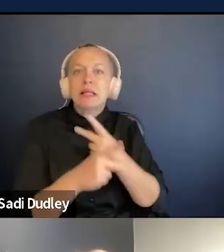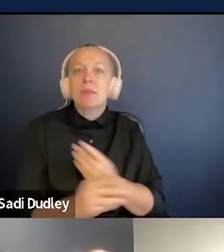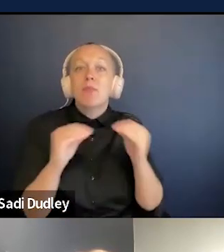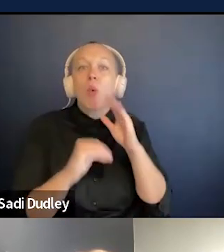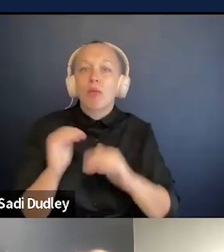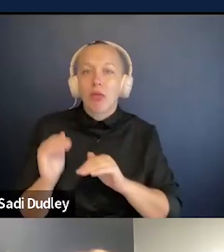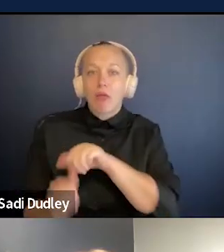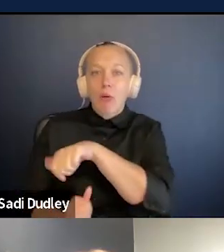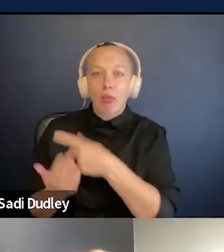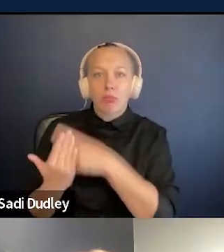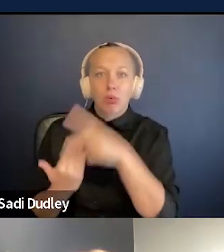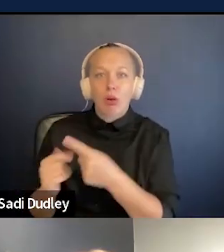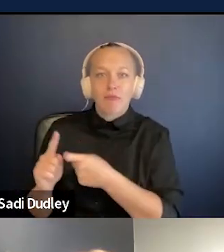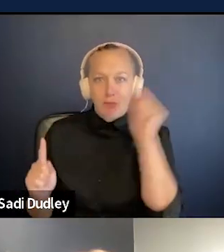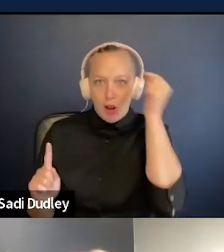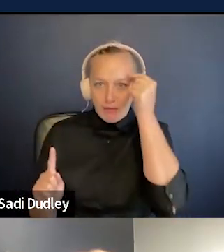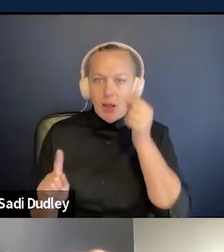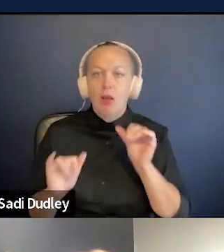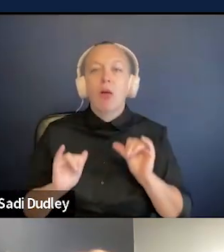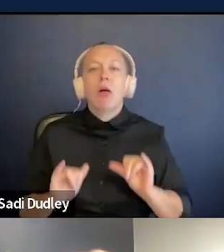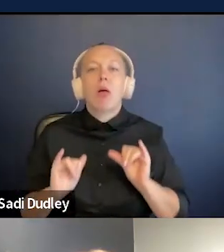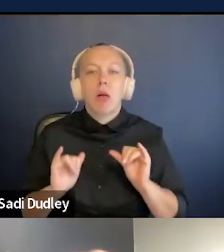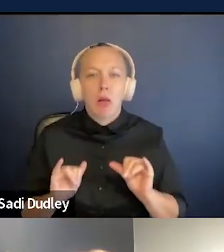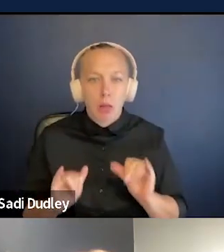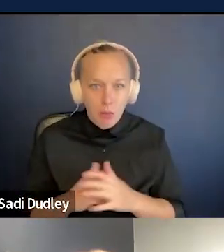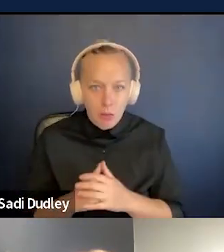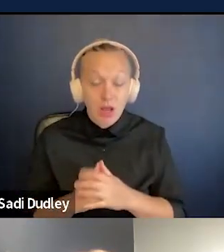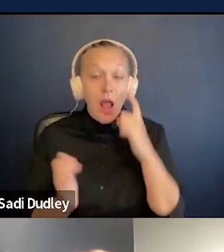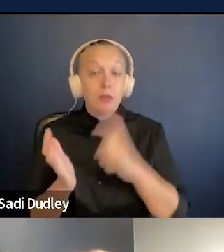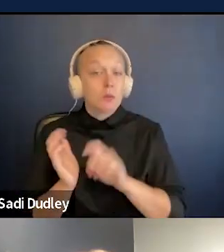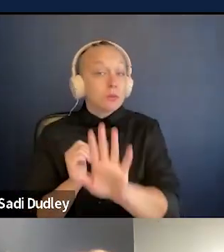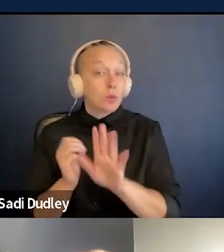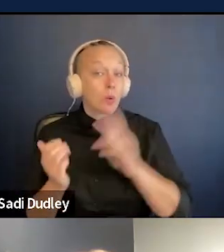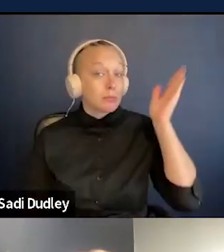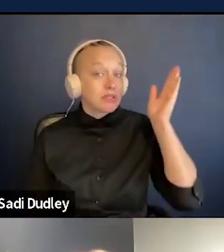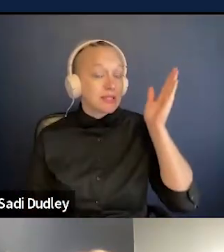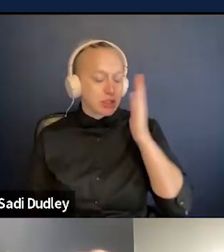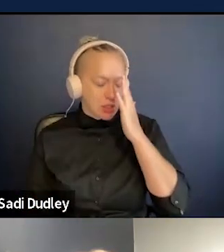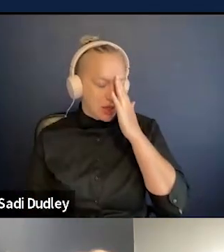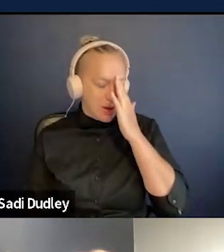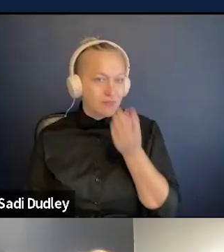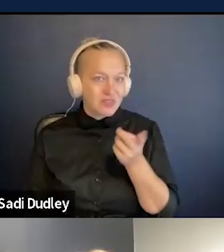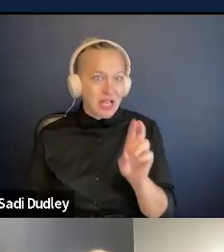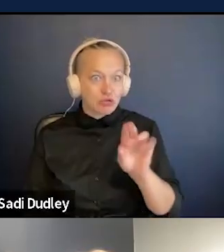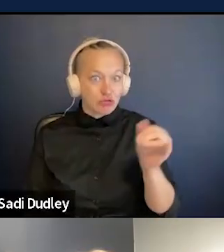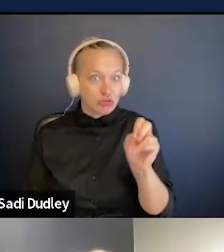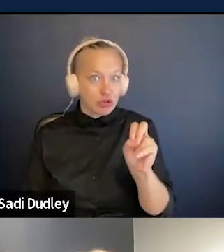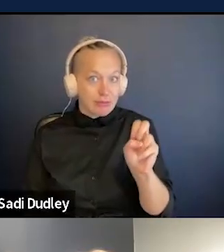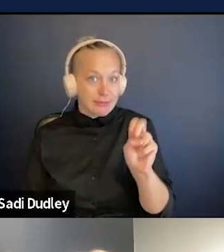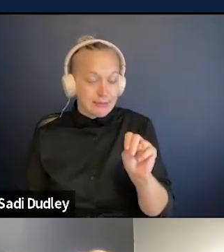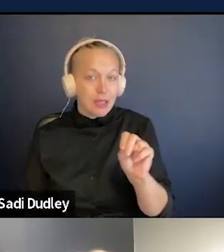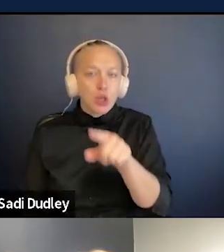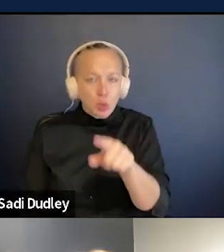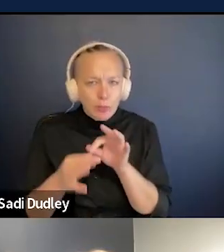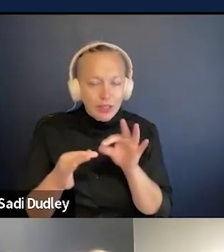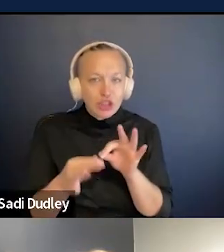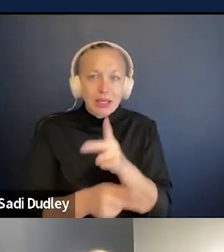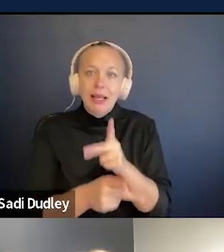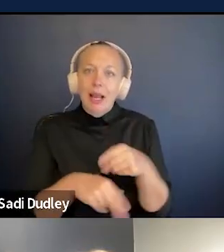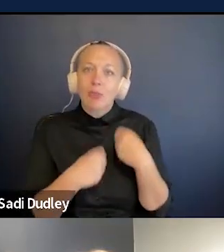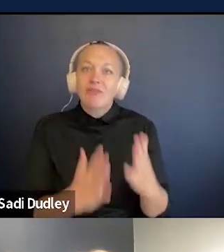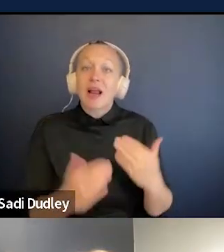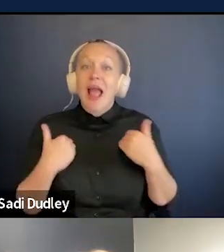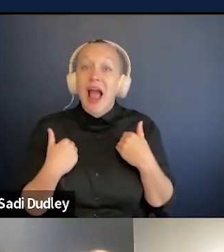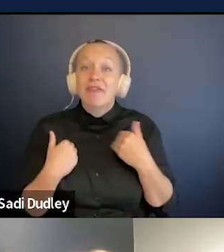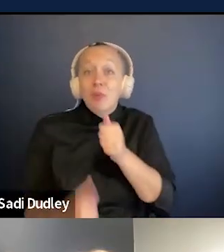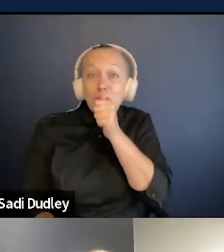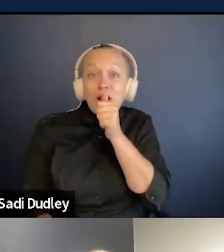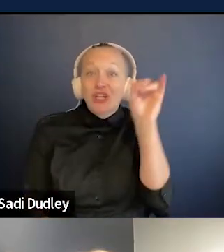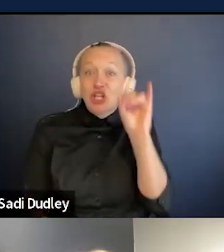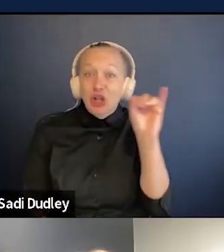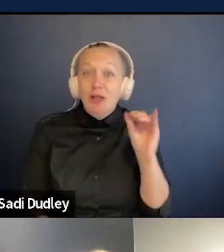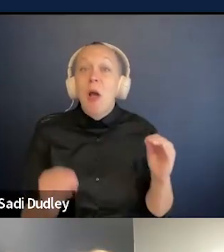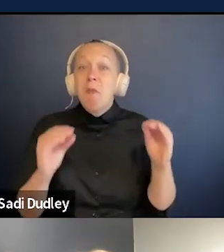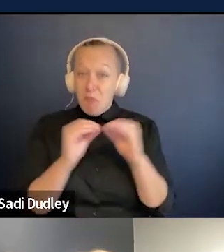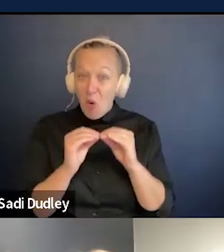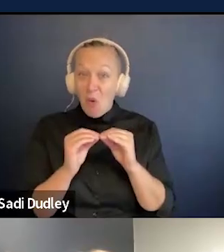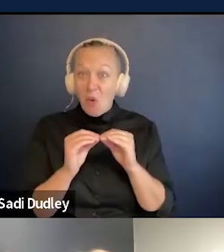And, um, I've noticed in your presentation. Dr. Jensen, you mentioned that caregivers who had private insurance were more likely to be more stressed.